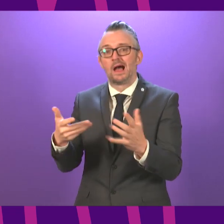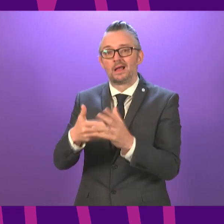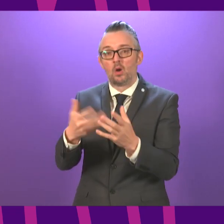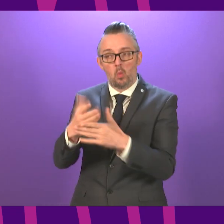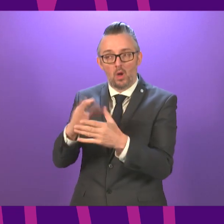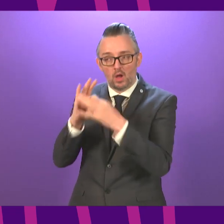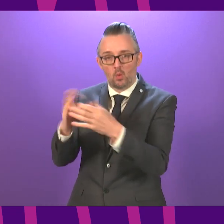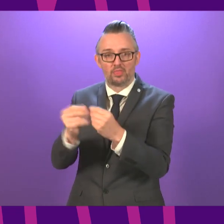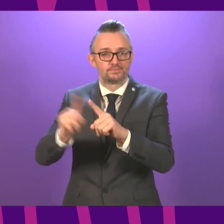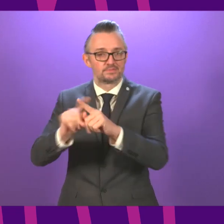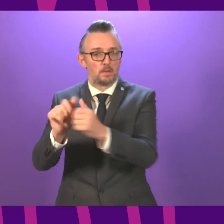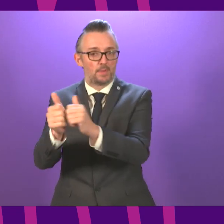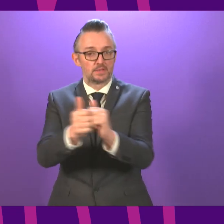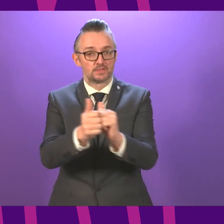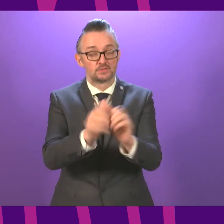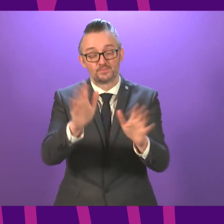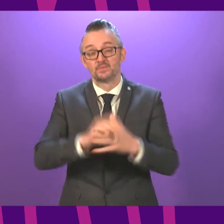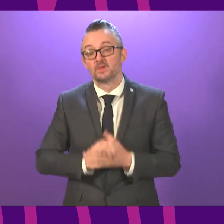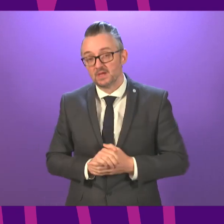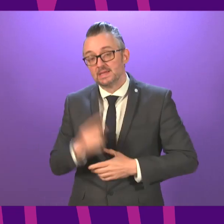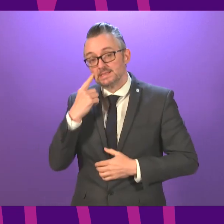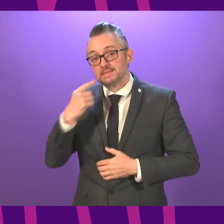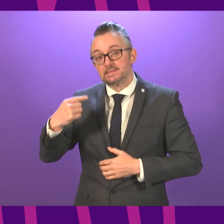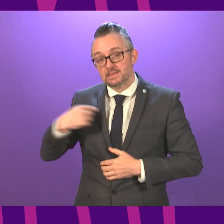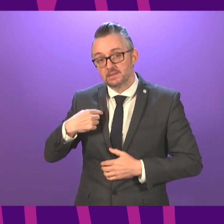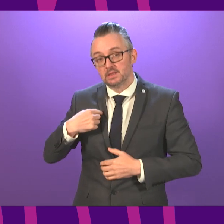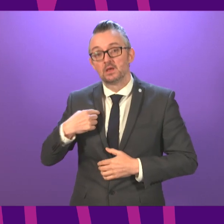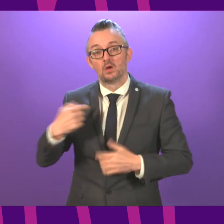Yesterday, the Scottish Government resilience room for those concurrent risks was activated